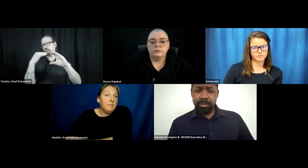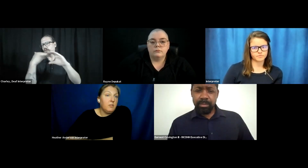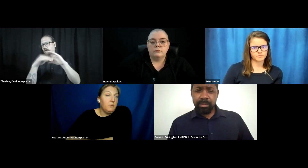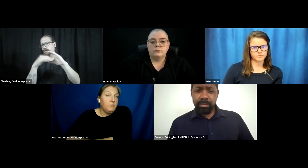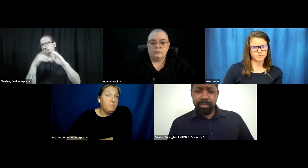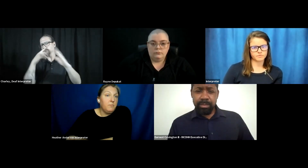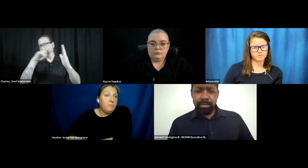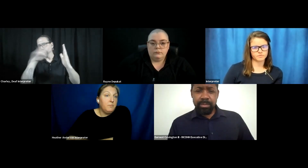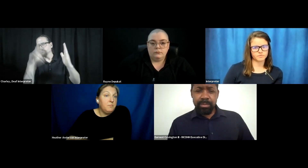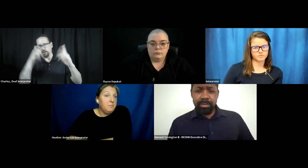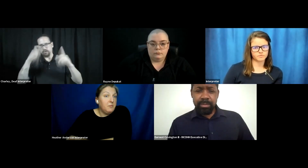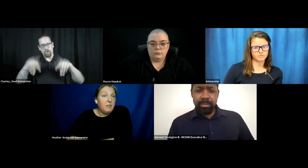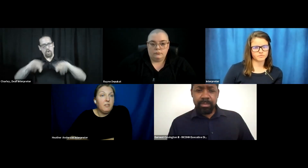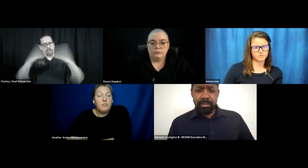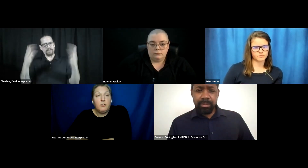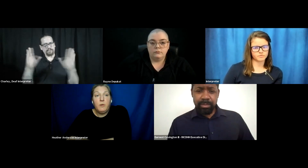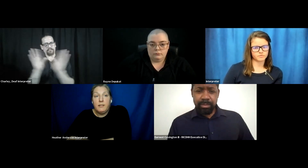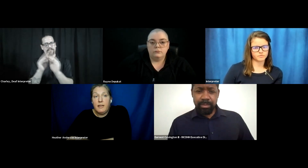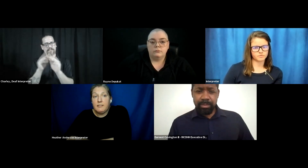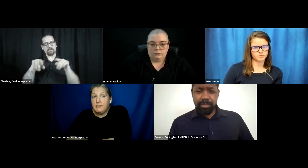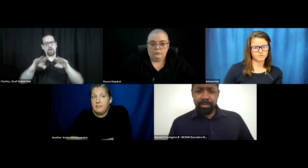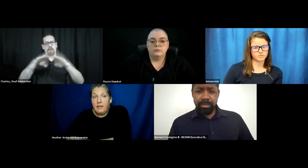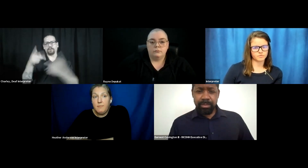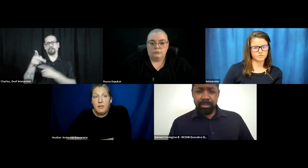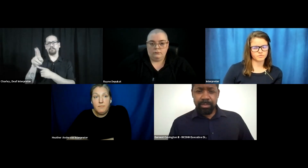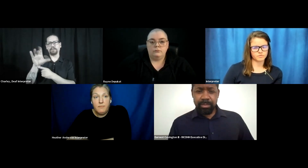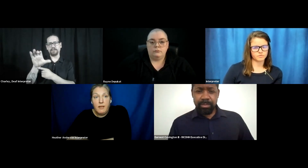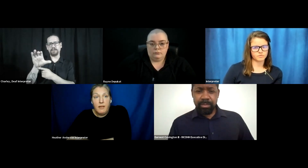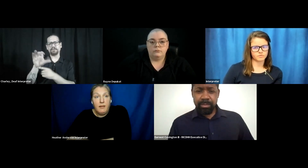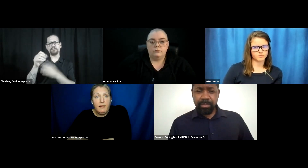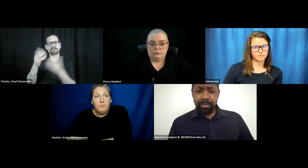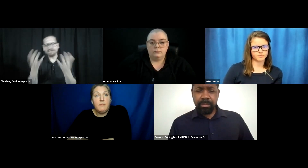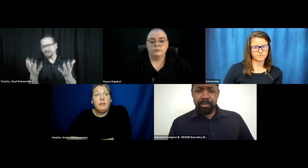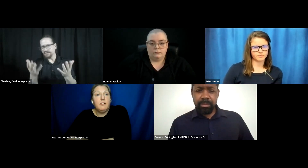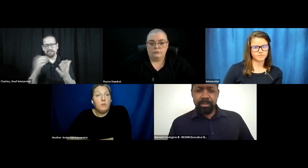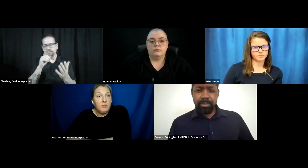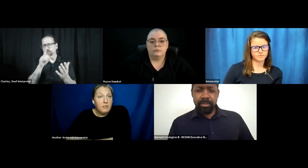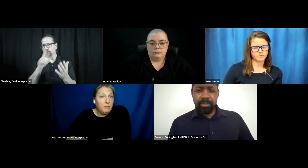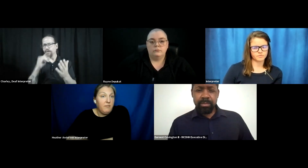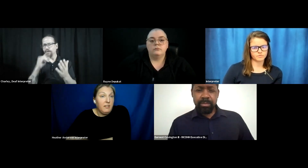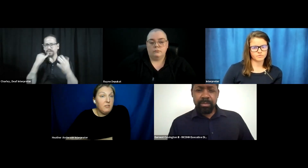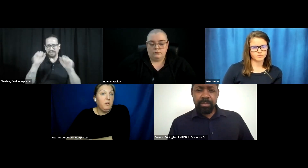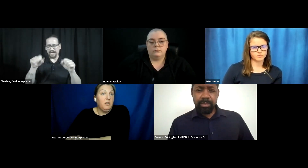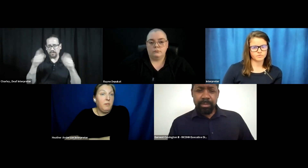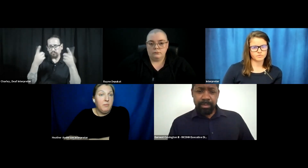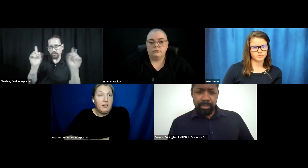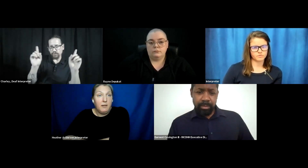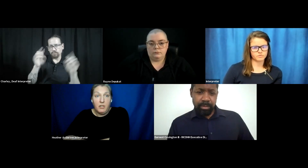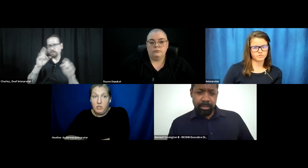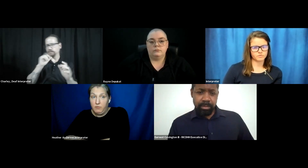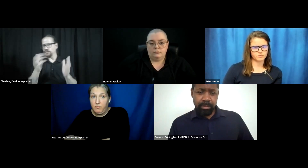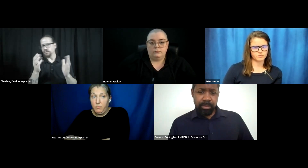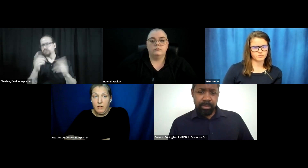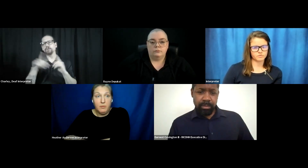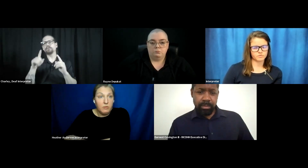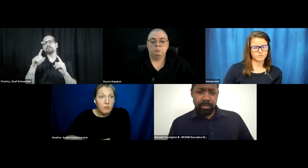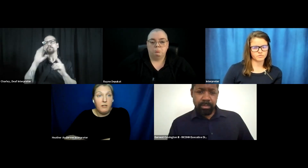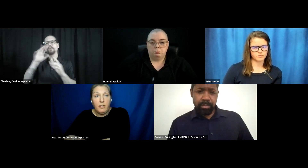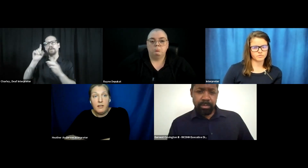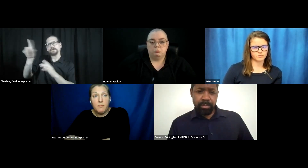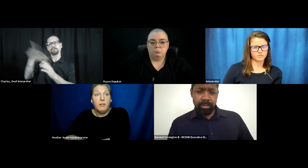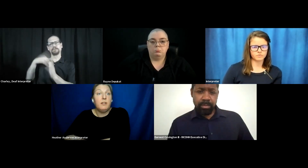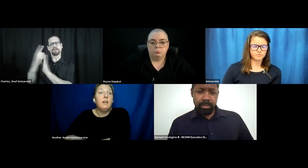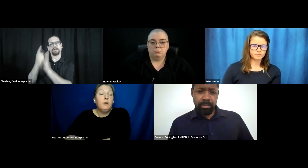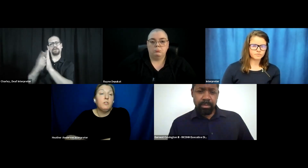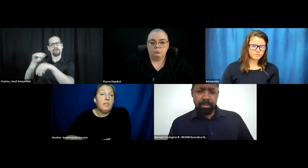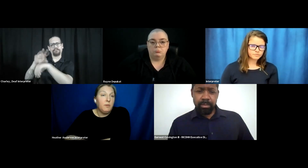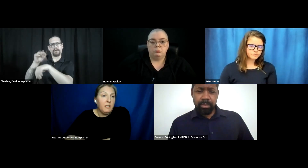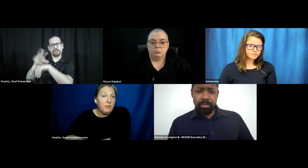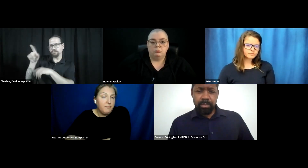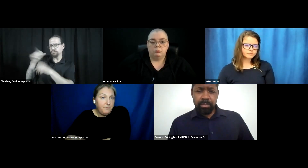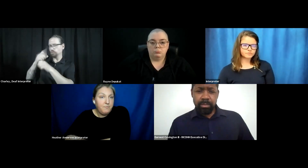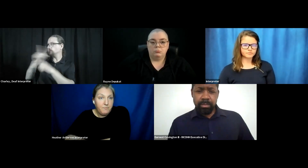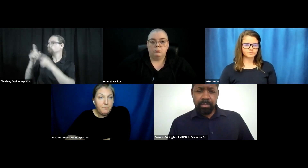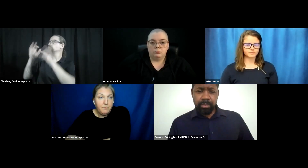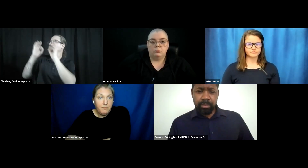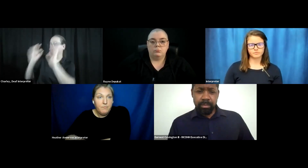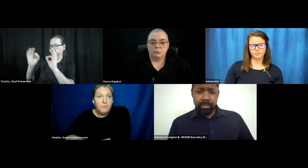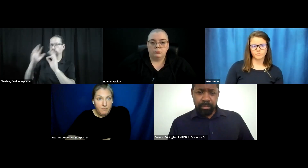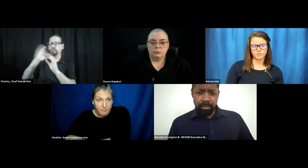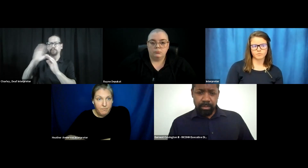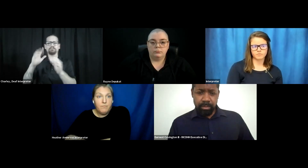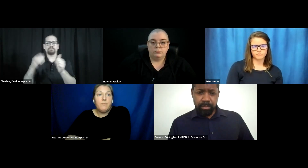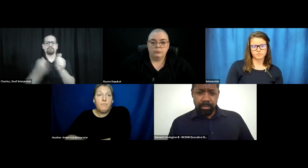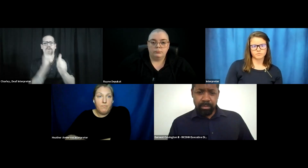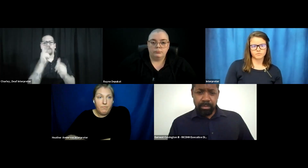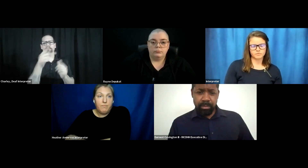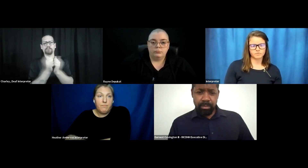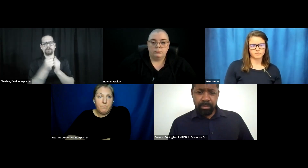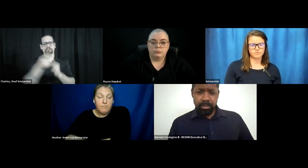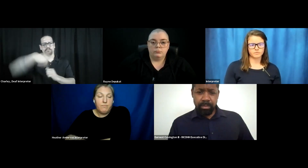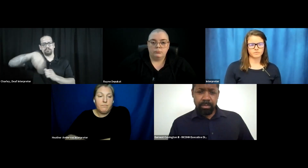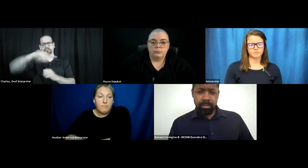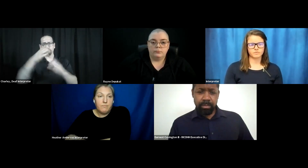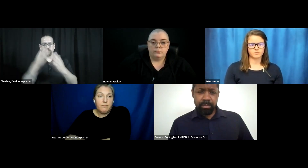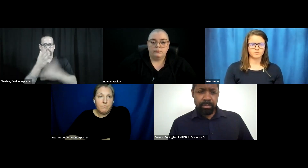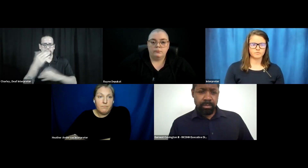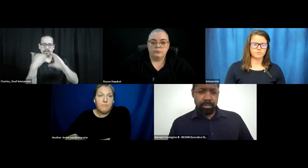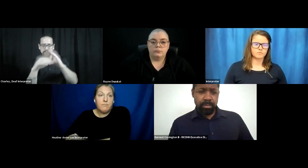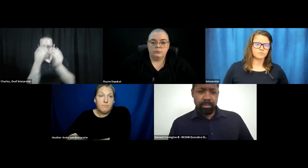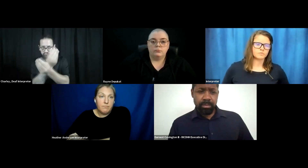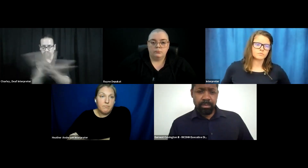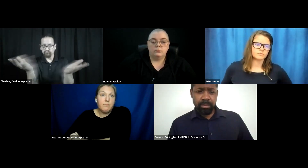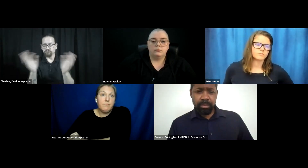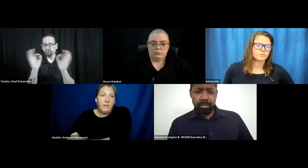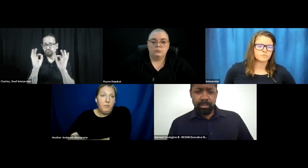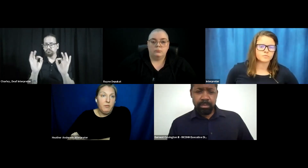So making sure who has access to that email, and that it is open. It is open to the public. I'm not sure if we're able to do that or not, but will check with legal.